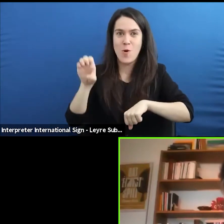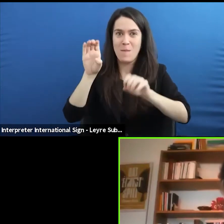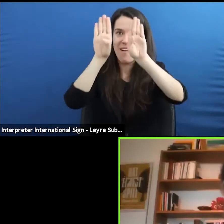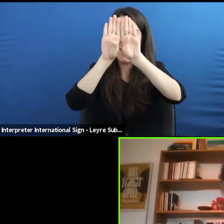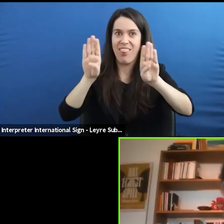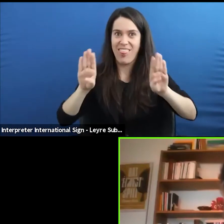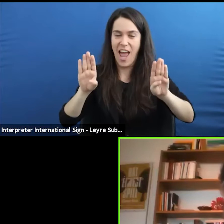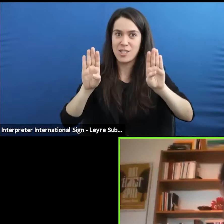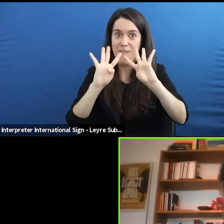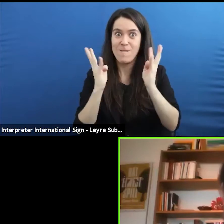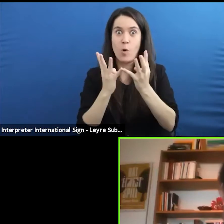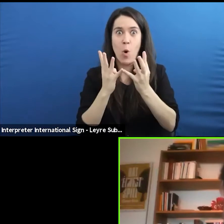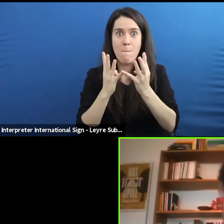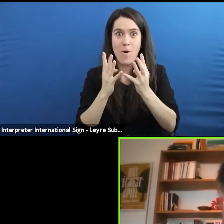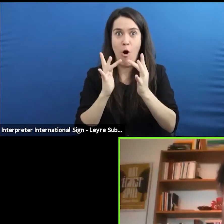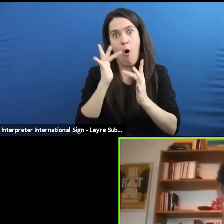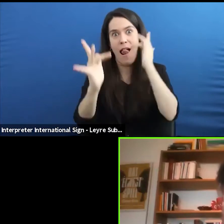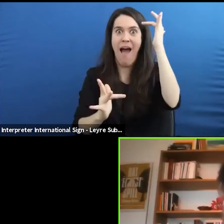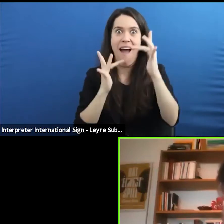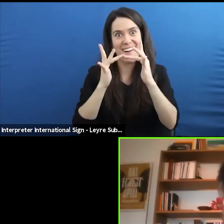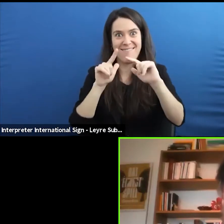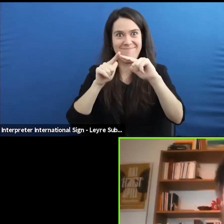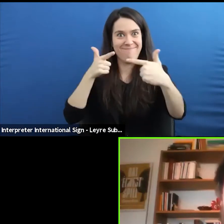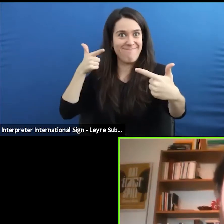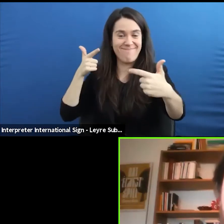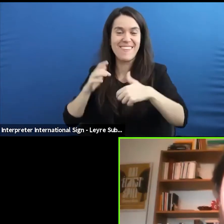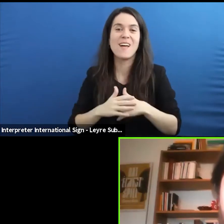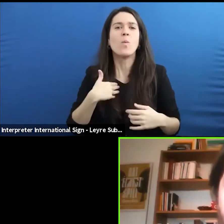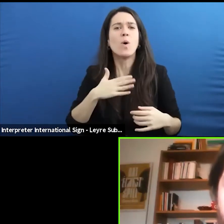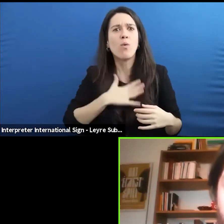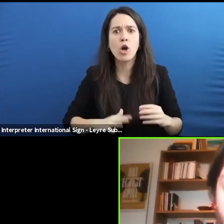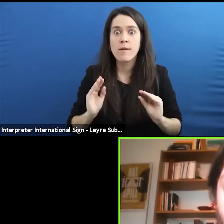as well who are working hard to give the young and emerging artists the best possible